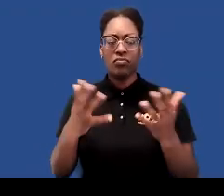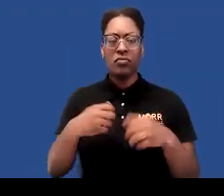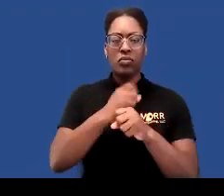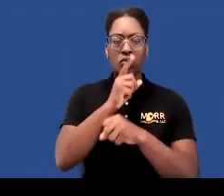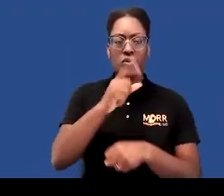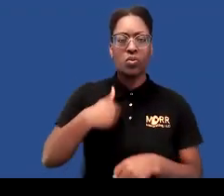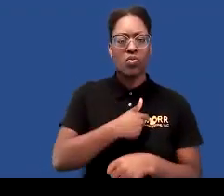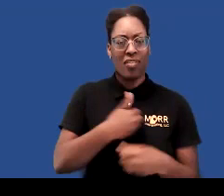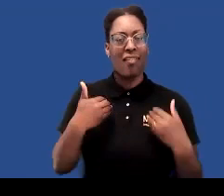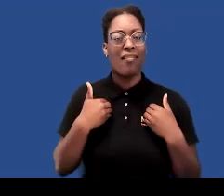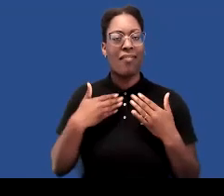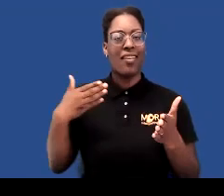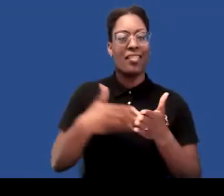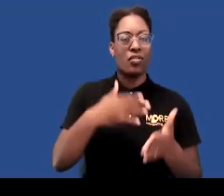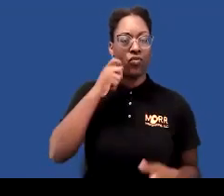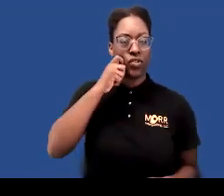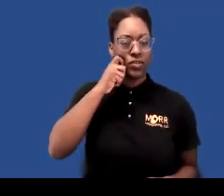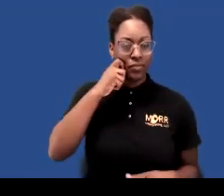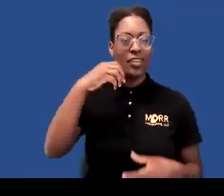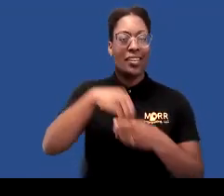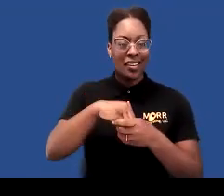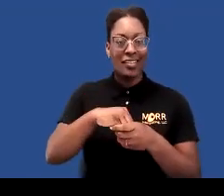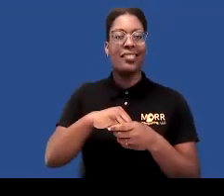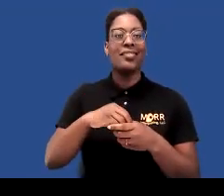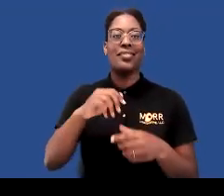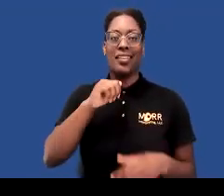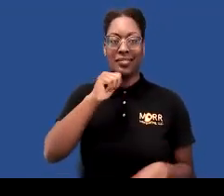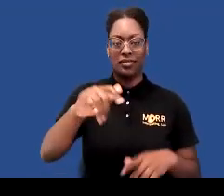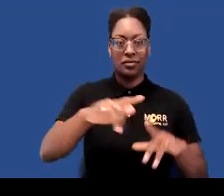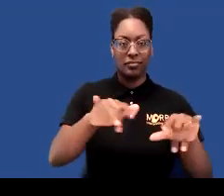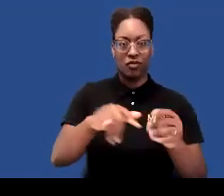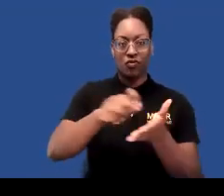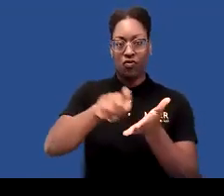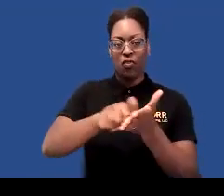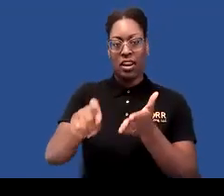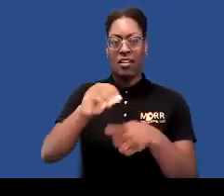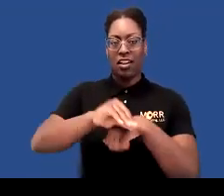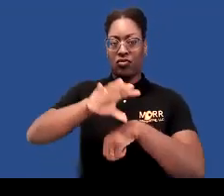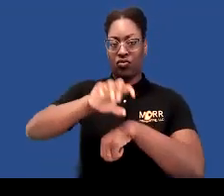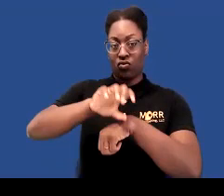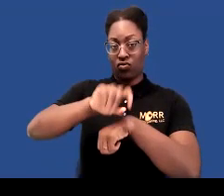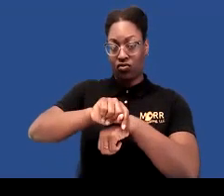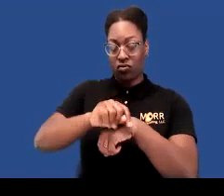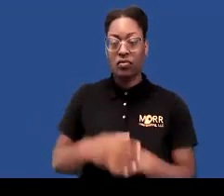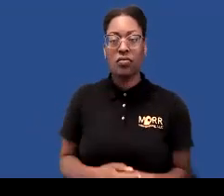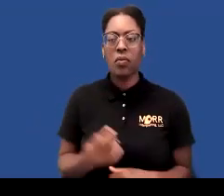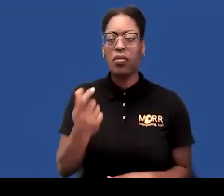We're really excited about this session, and we're really thrilled to have Eric with us today. So a little bit about Eric before I turn it over to him.